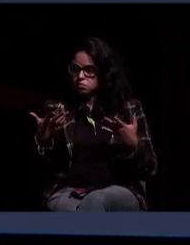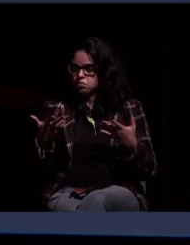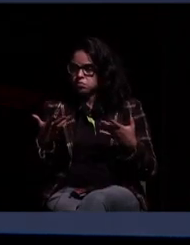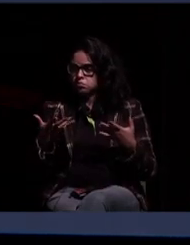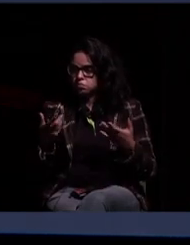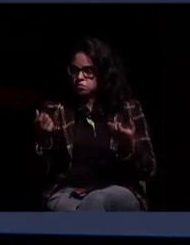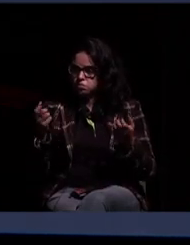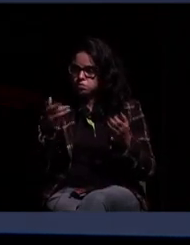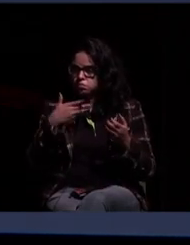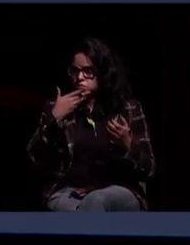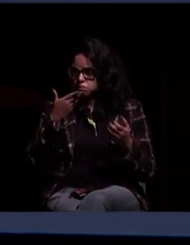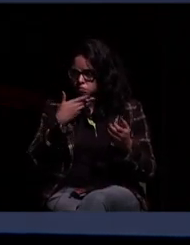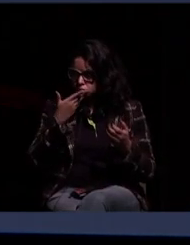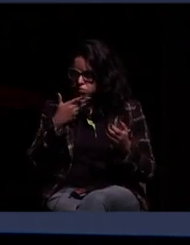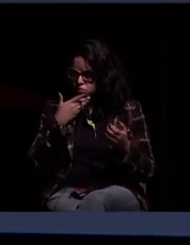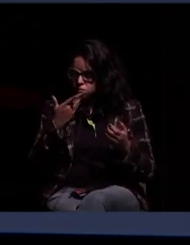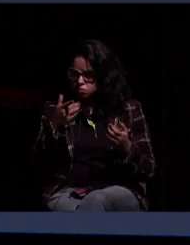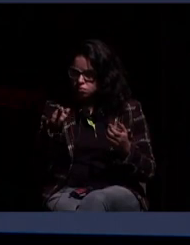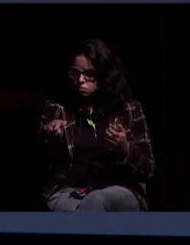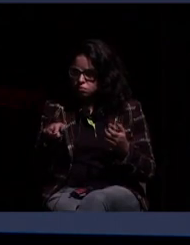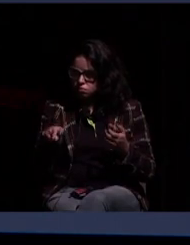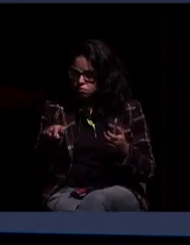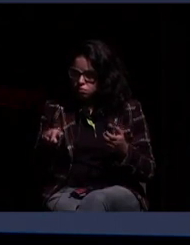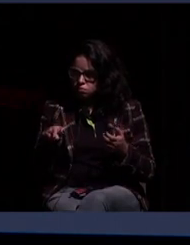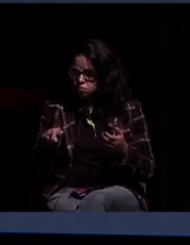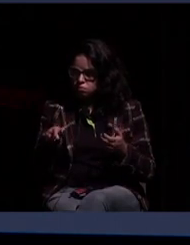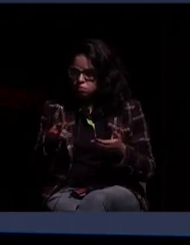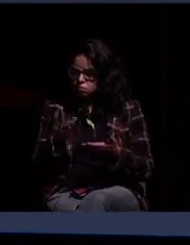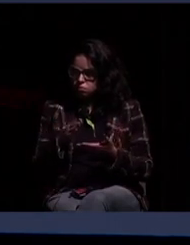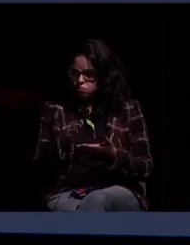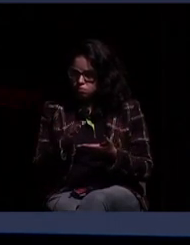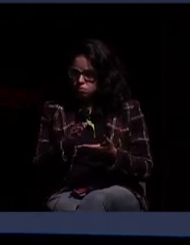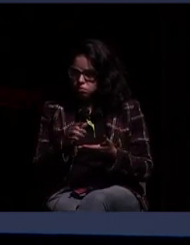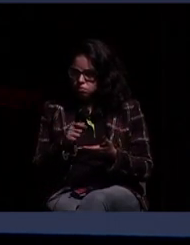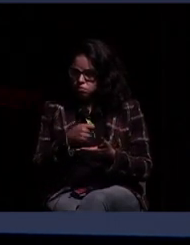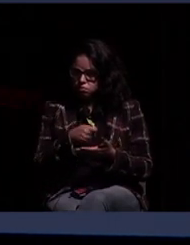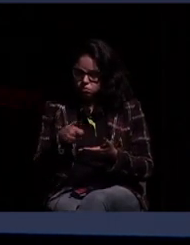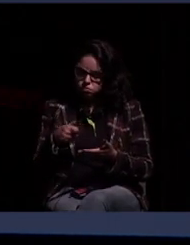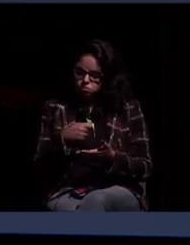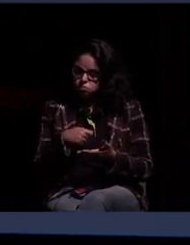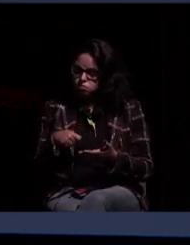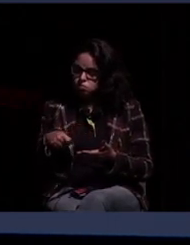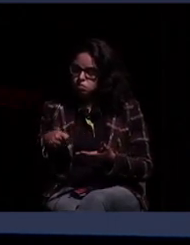and this has obviously become a scientific subject.